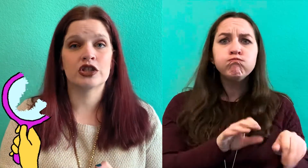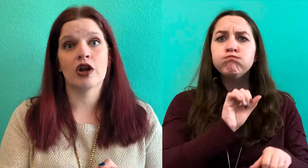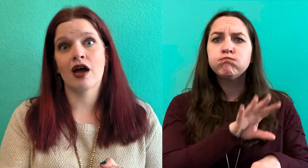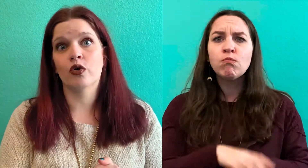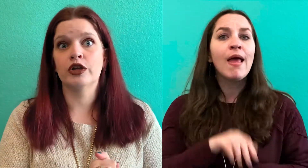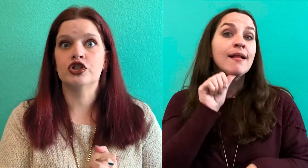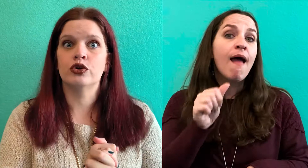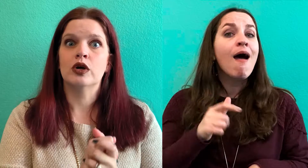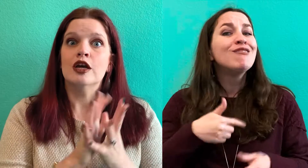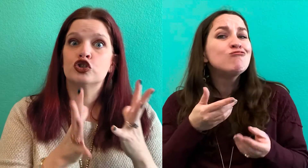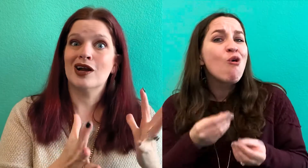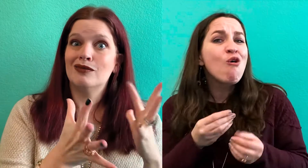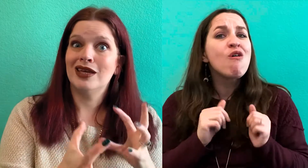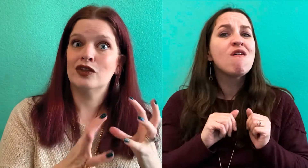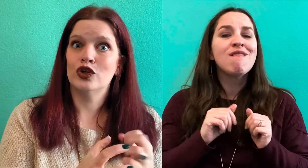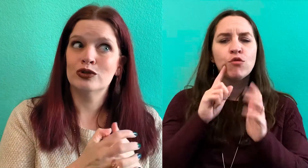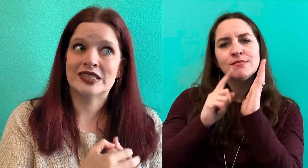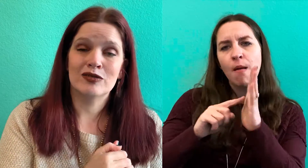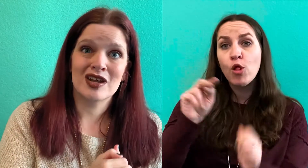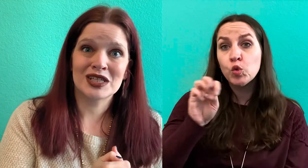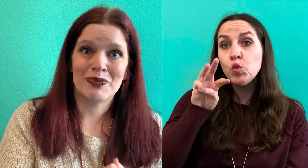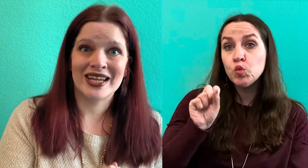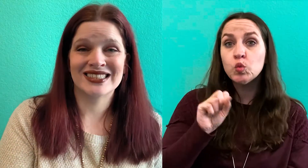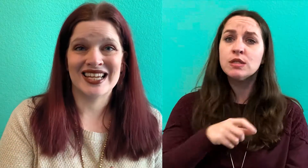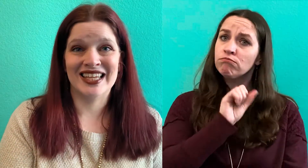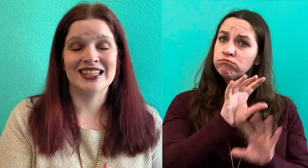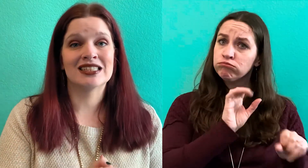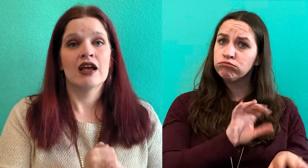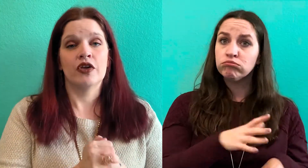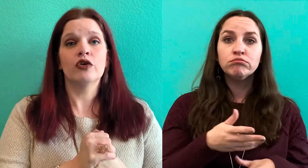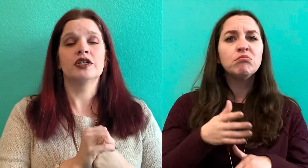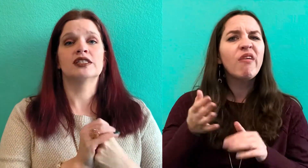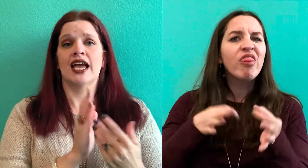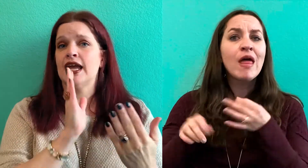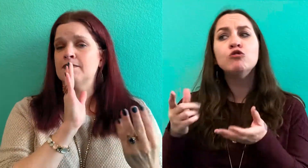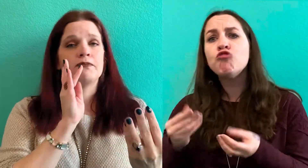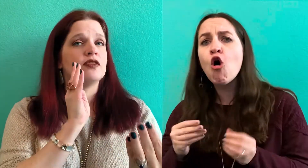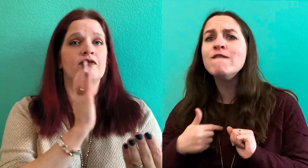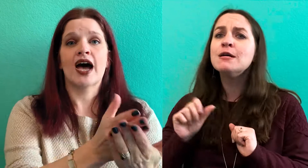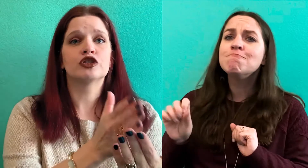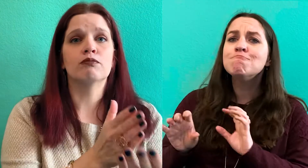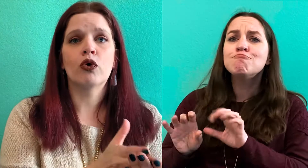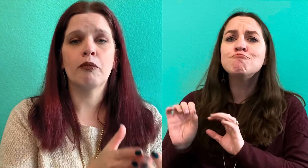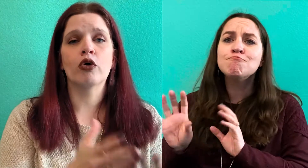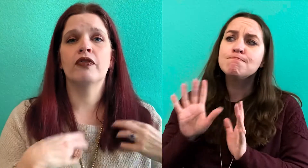they're not going to try to make the news sounds not as bad as it is. They're going to say, "The facts are more important